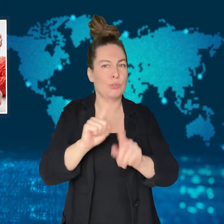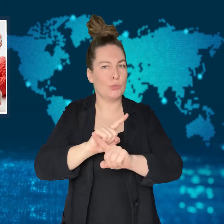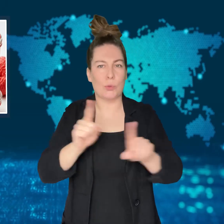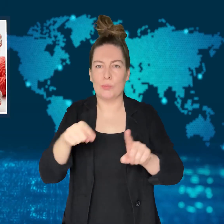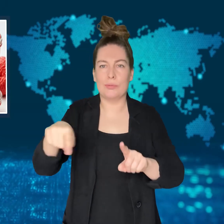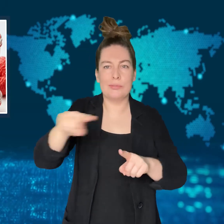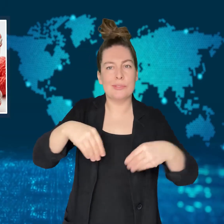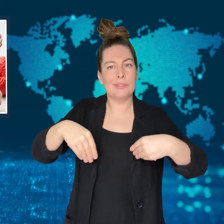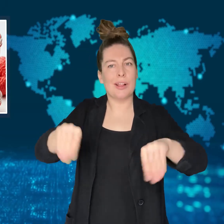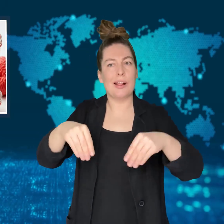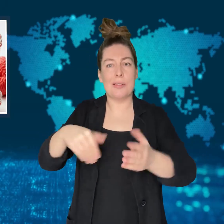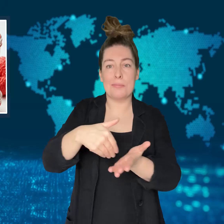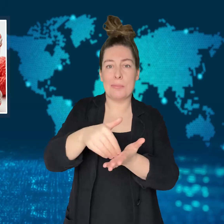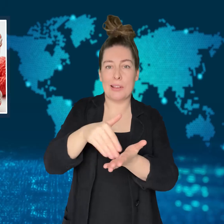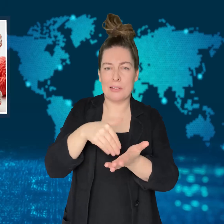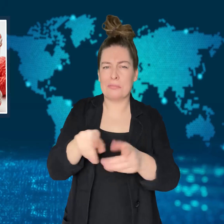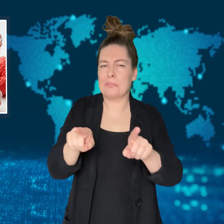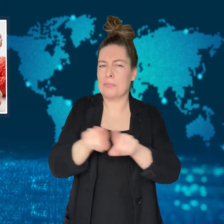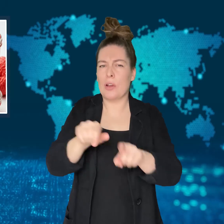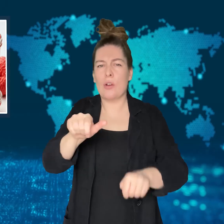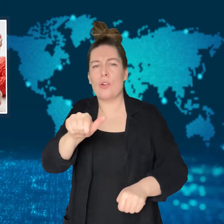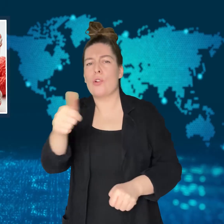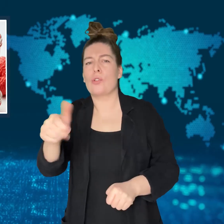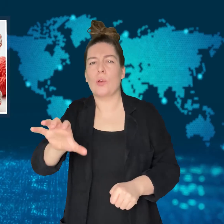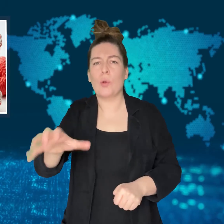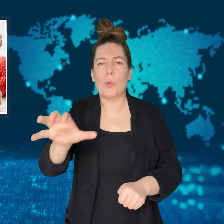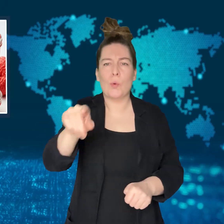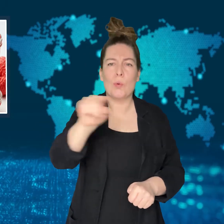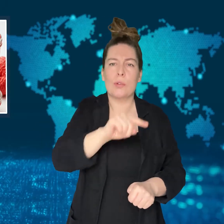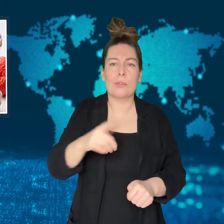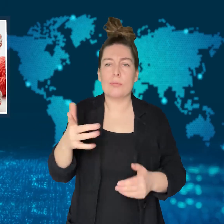cause cancer in humans, there